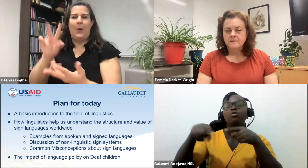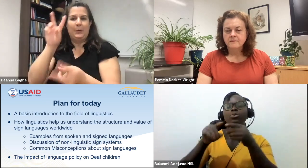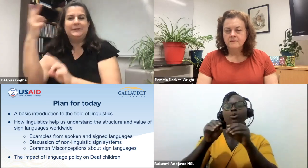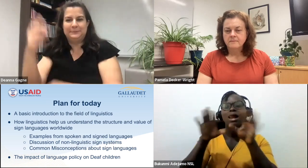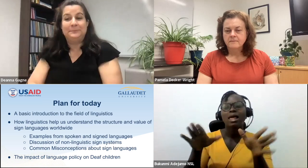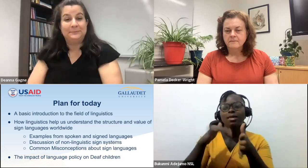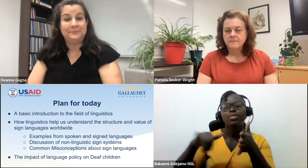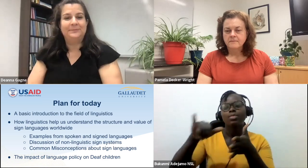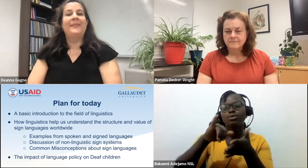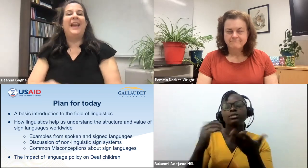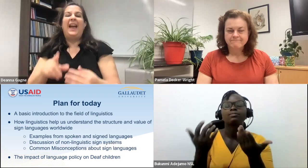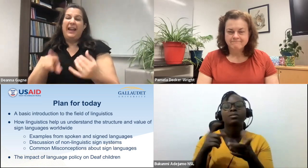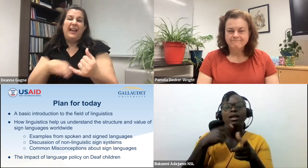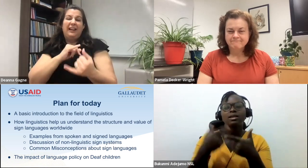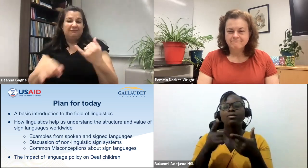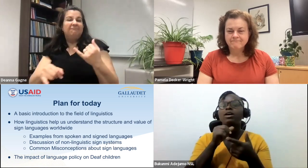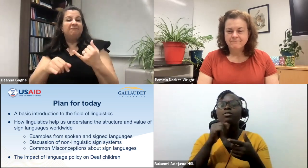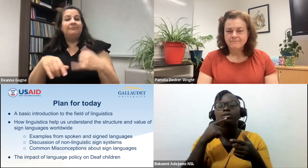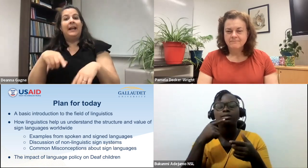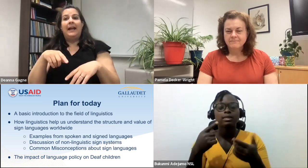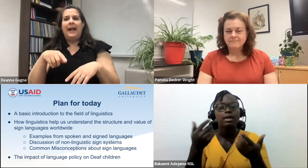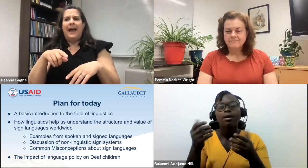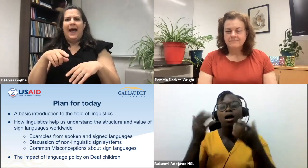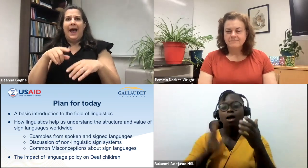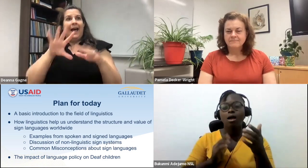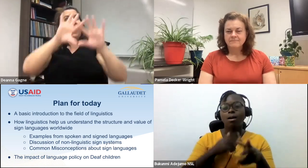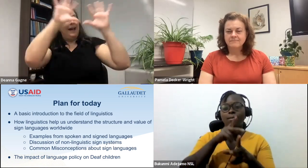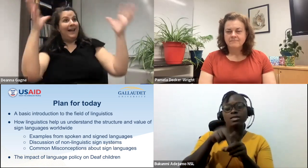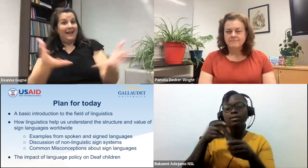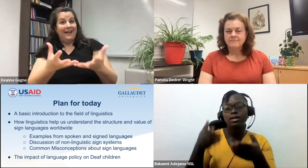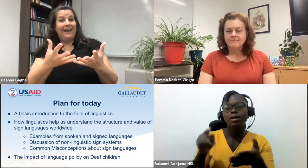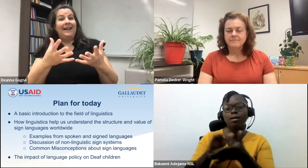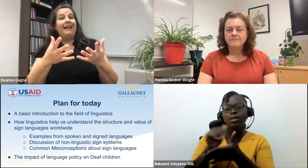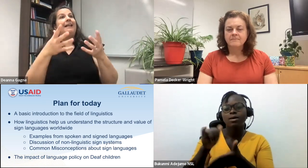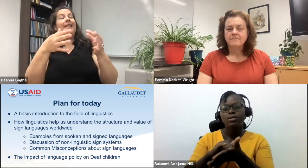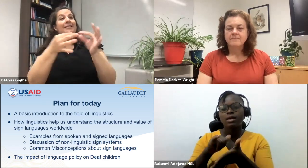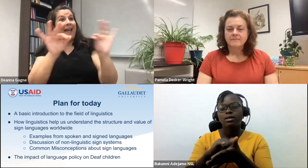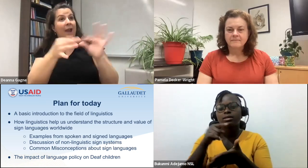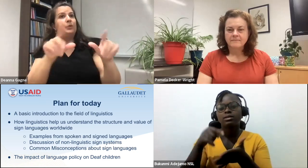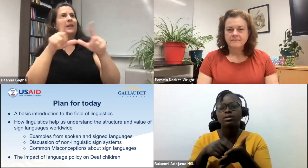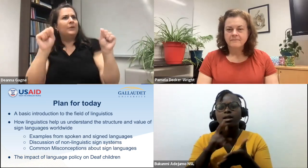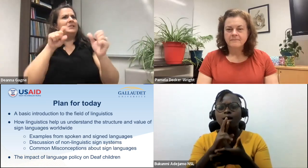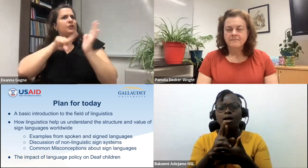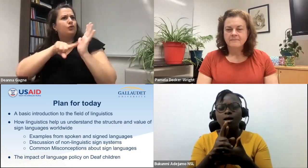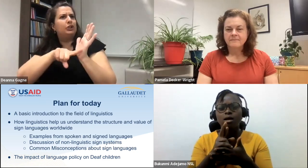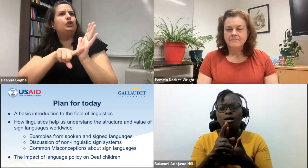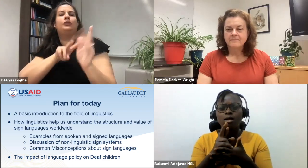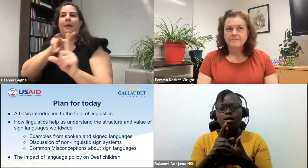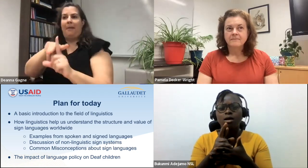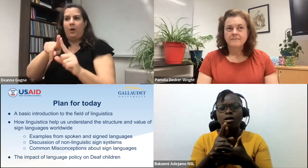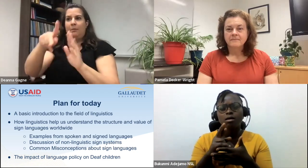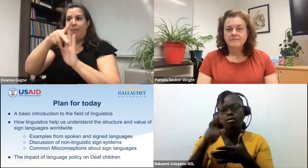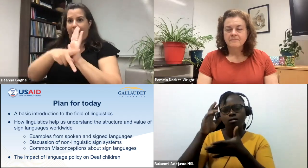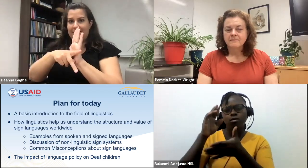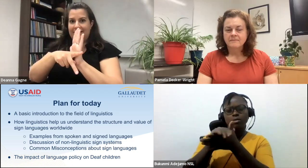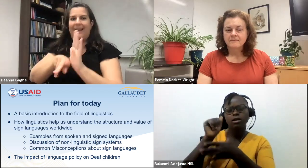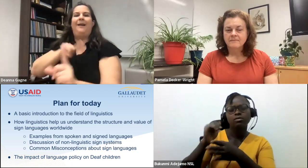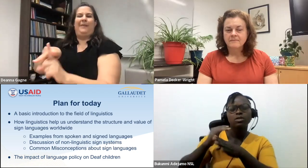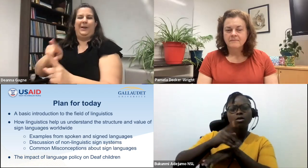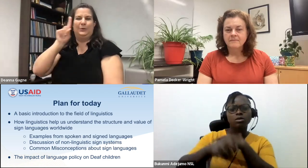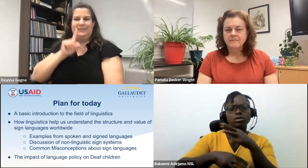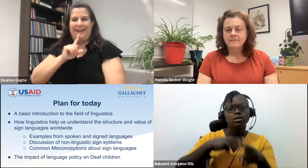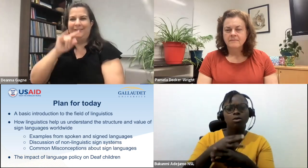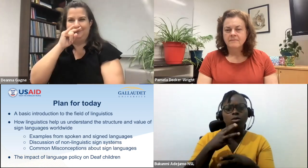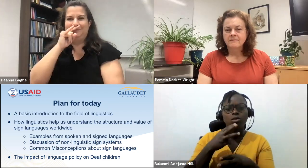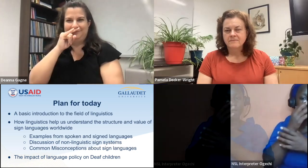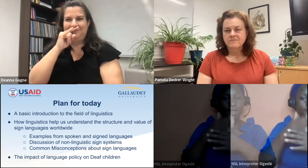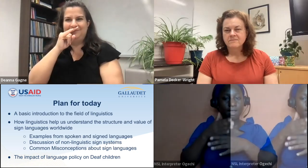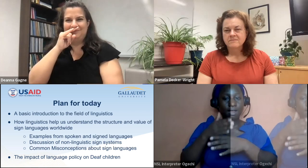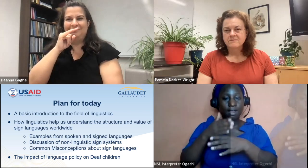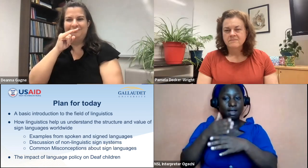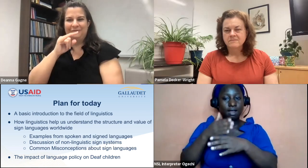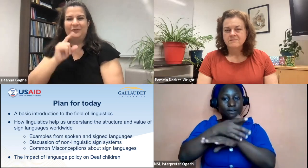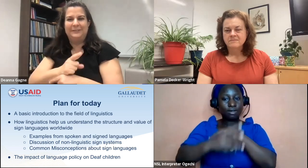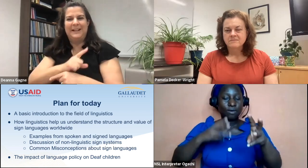beliefs that are held across the world, and lots of our populations, and we're going to speak to how those are misconceptions. So we're going to talk about how this language Research also affects policy